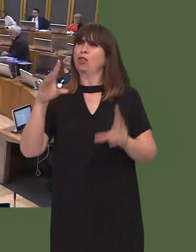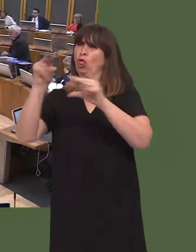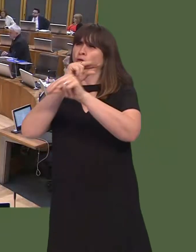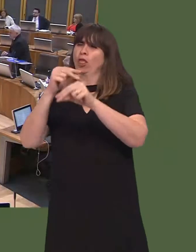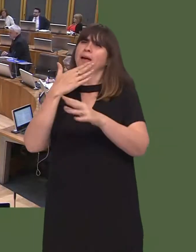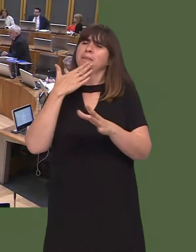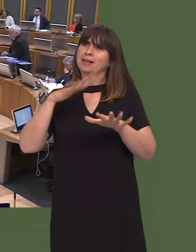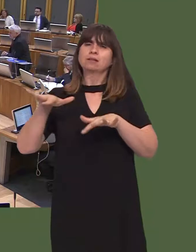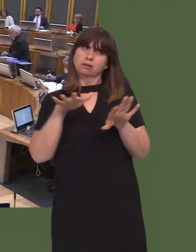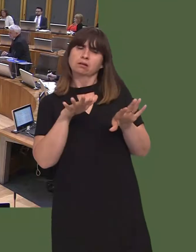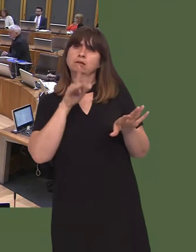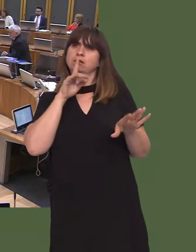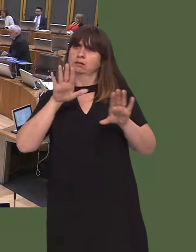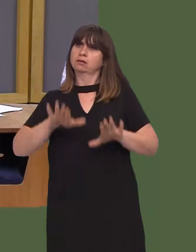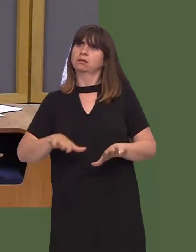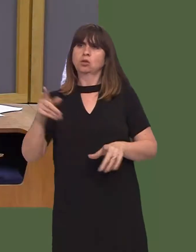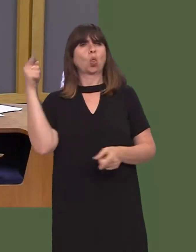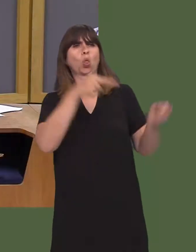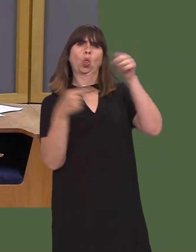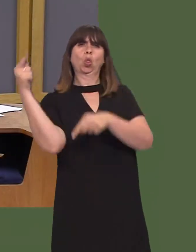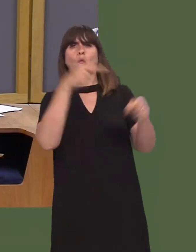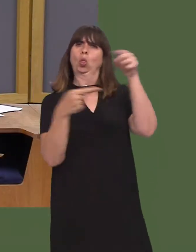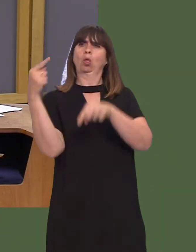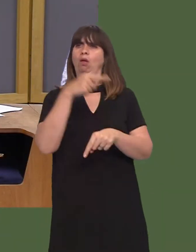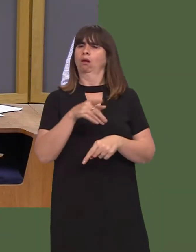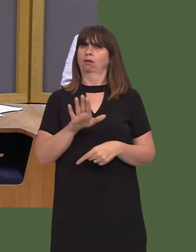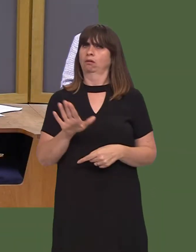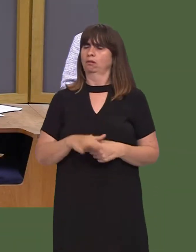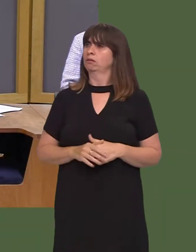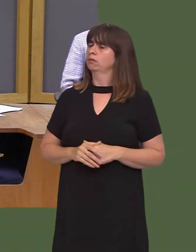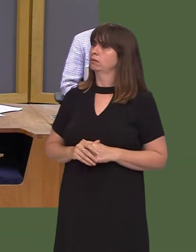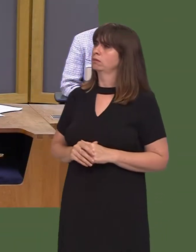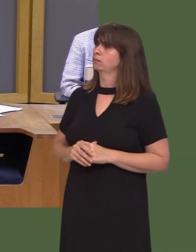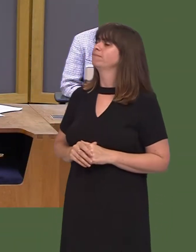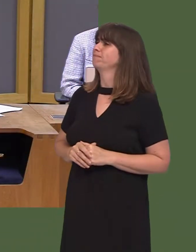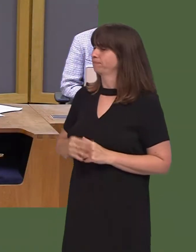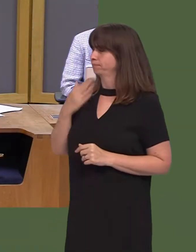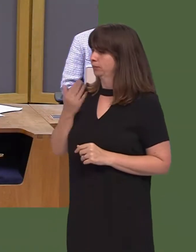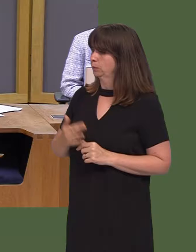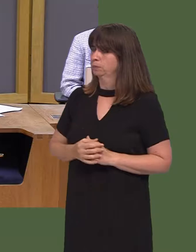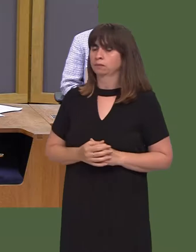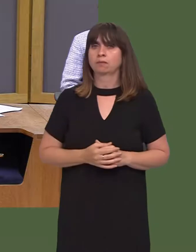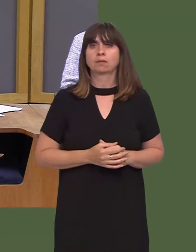leader of Plaid Cymru to continue please? We donít need accusations being hurled around the Chamber. Leanne Wood. Leanne Wood: Diolch, Llywydd. That announcement